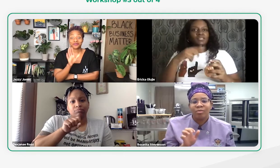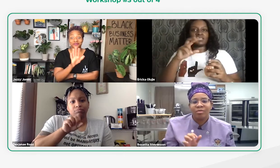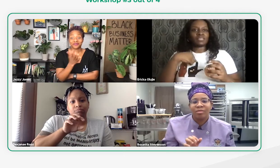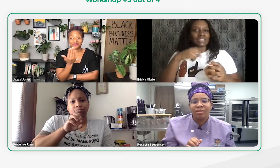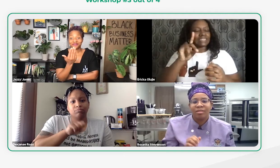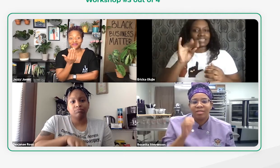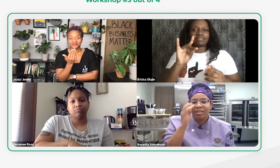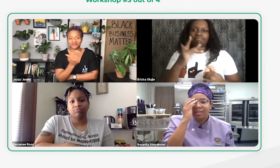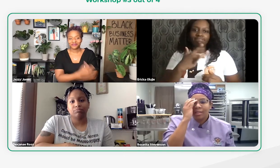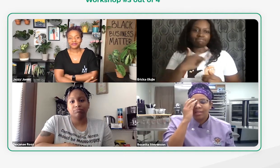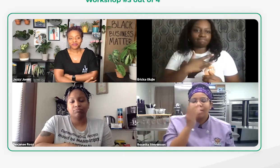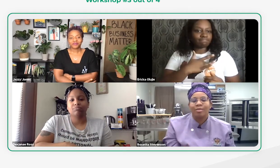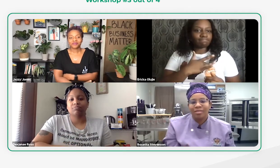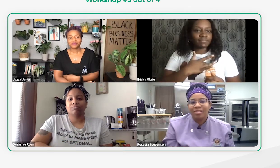[Screen froze.] >>